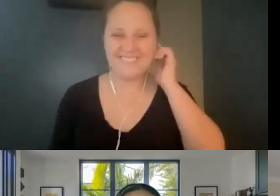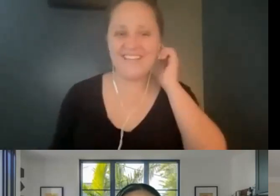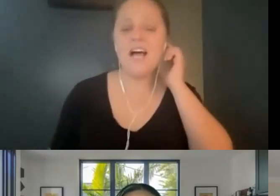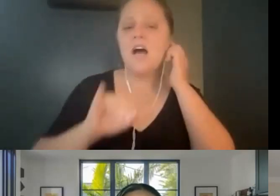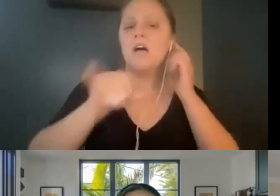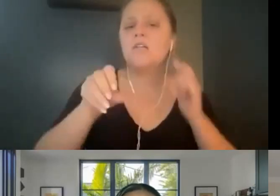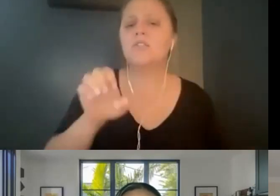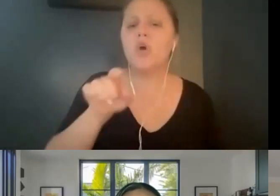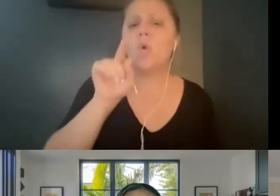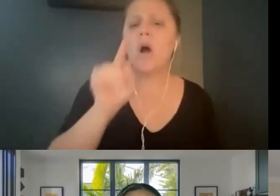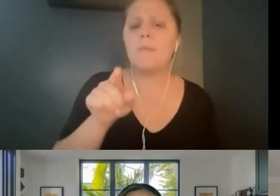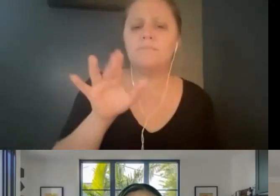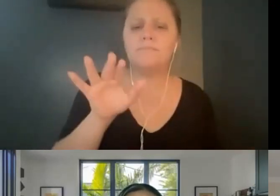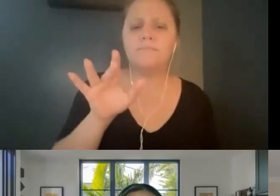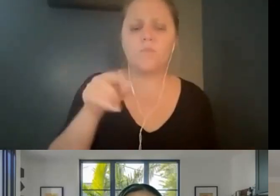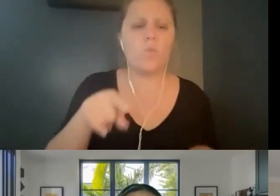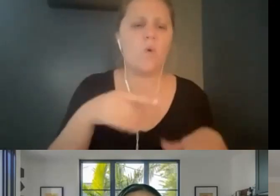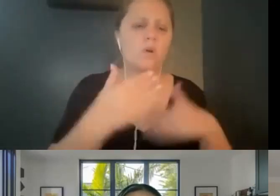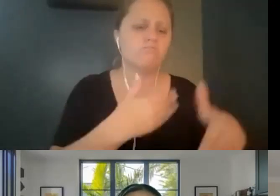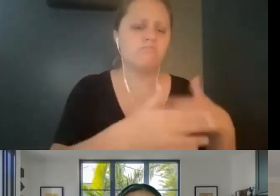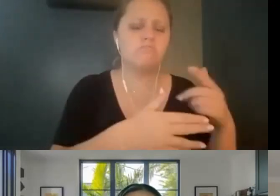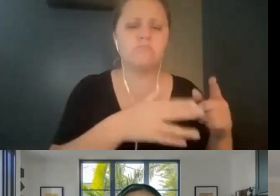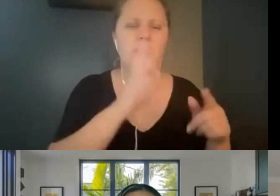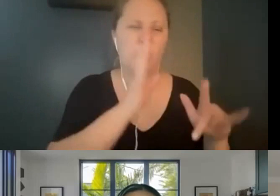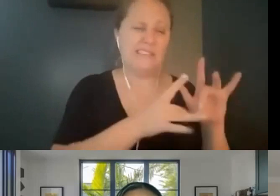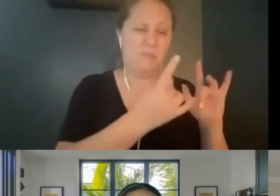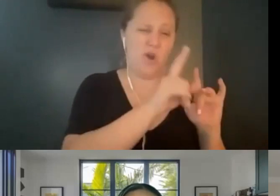While we're on the topic and I'm going to skip a question before we go back to Mark.